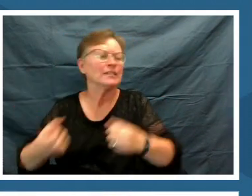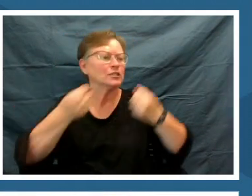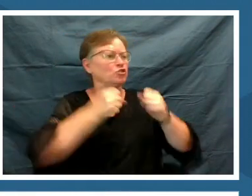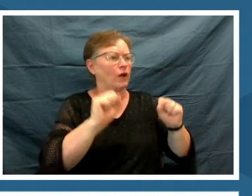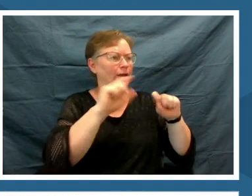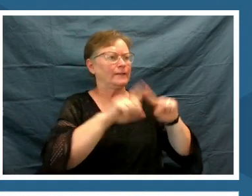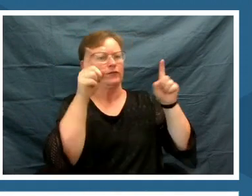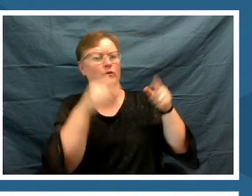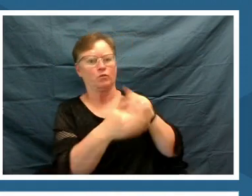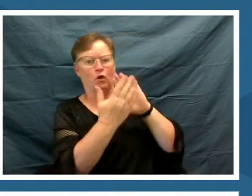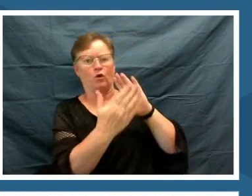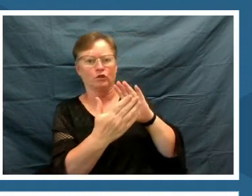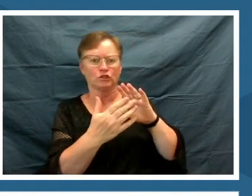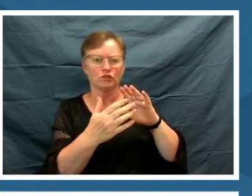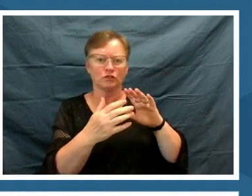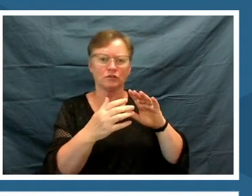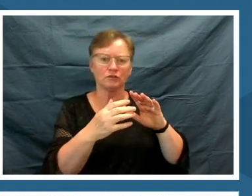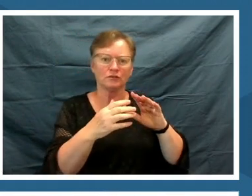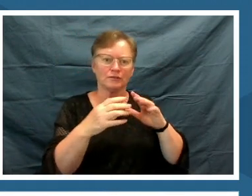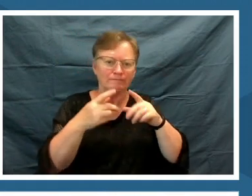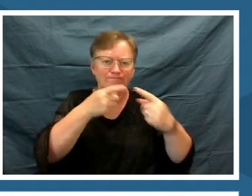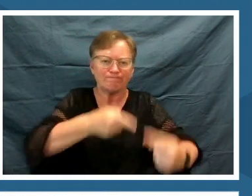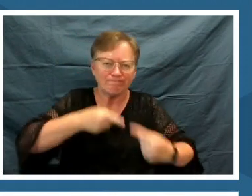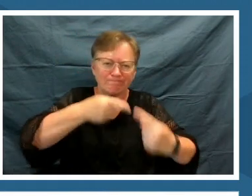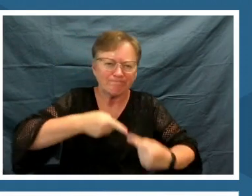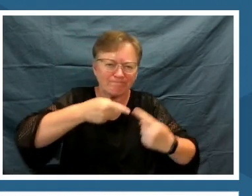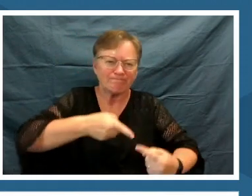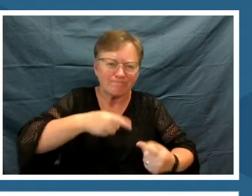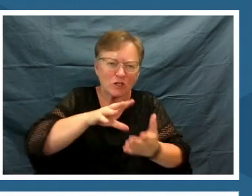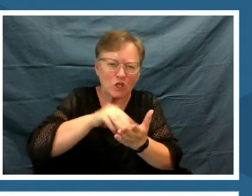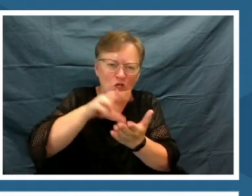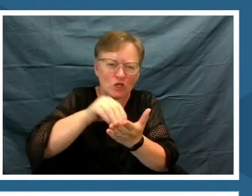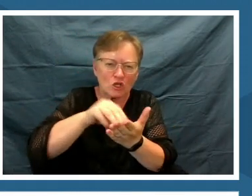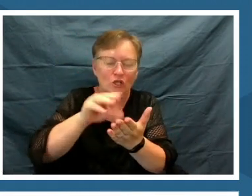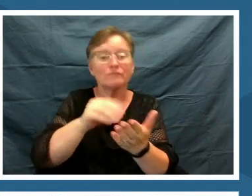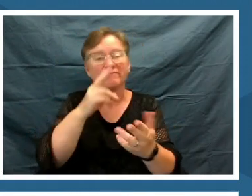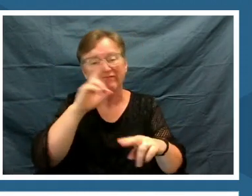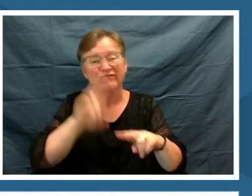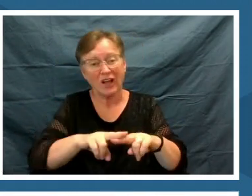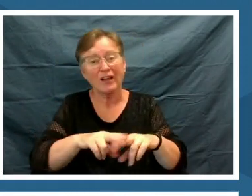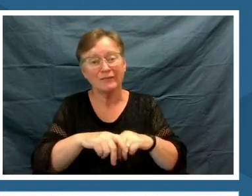um and so it's it's just a lot of fun now i